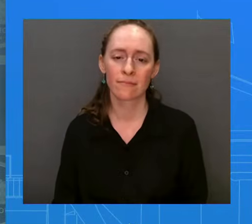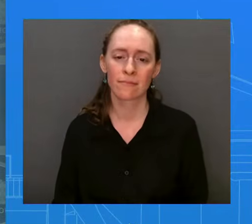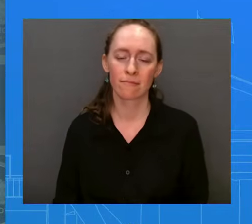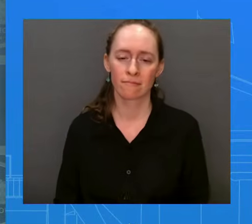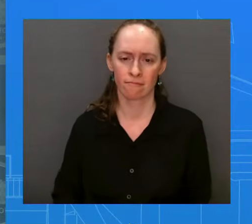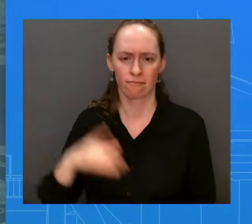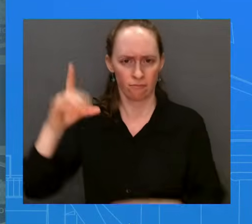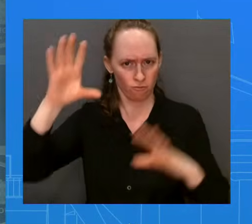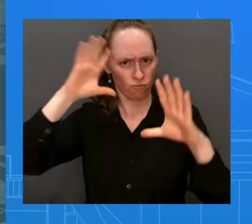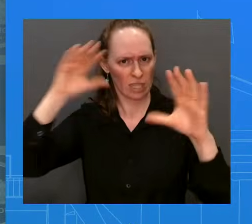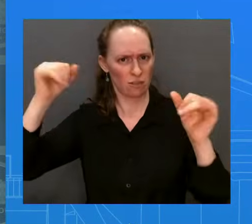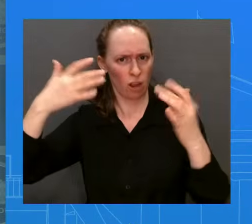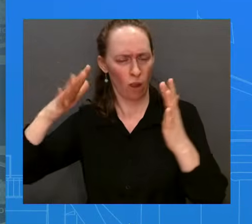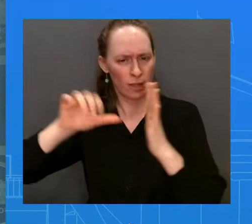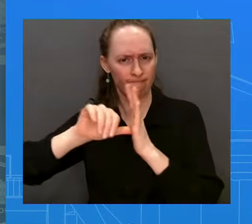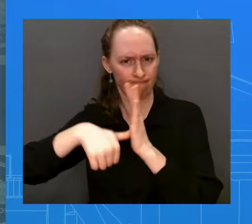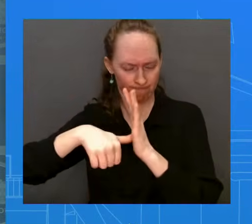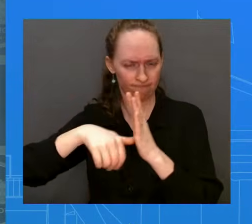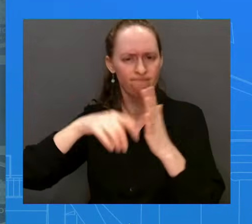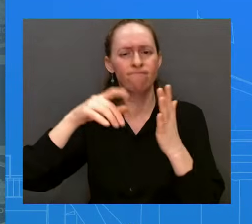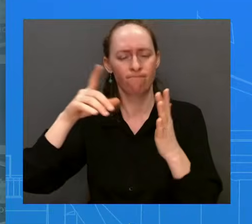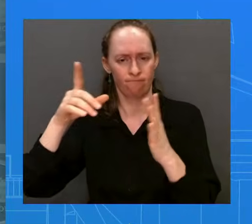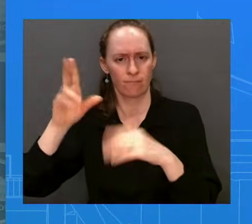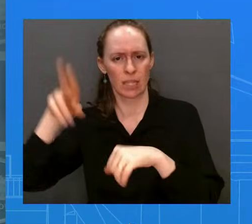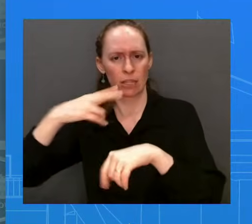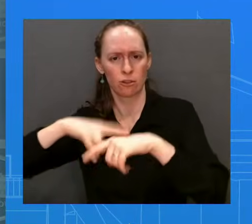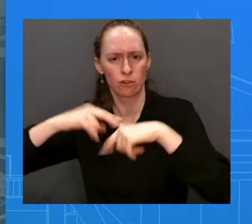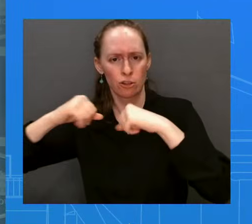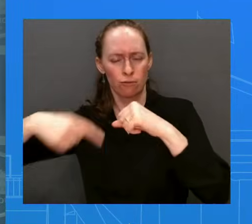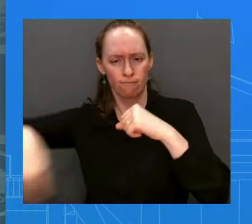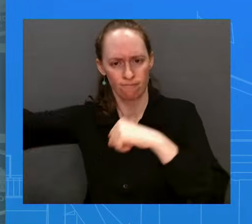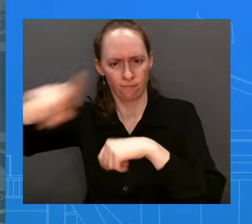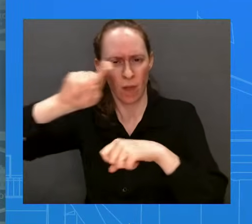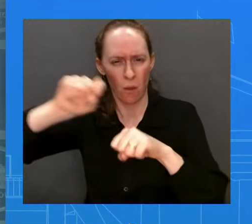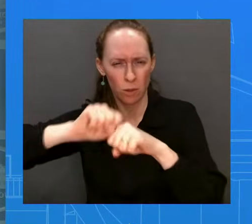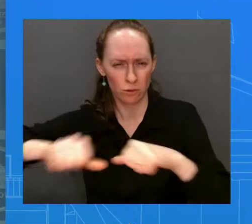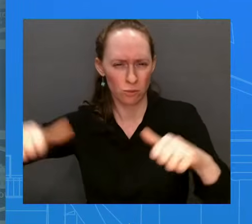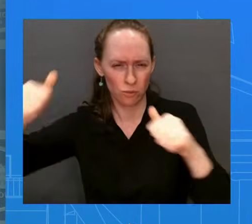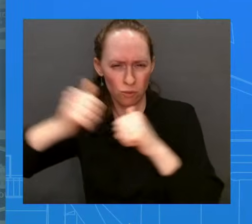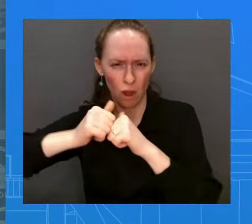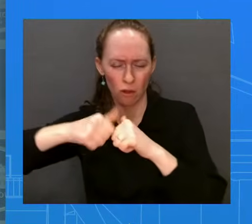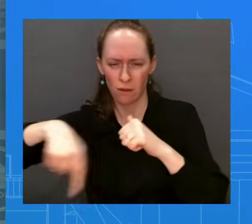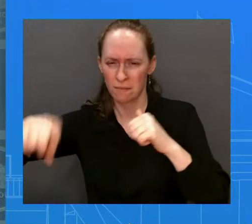and to see what -- if other improvements might need to make. I mean, look, just --